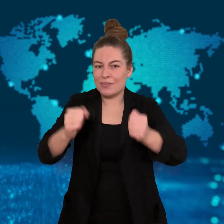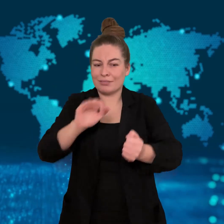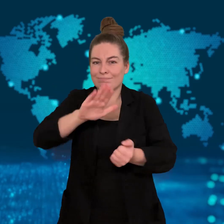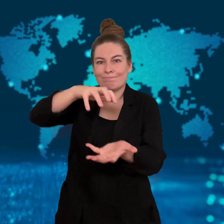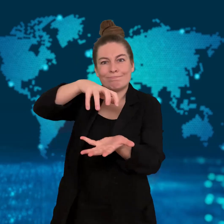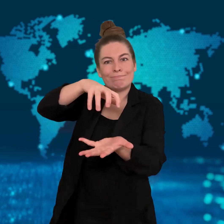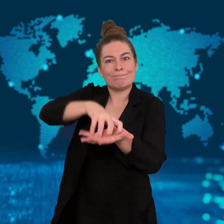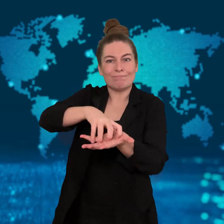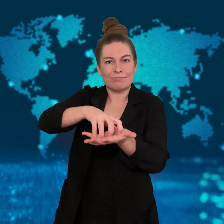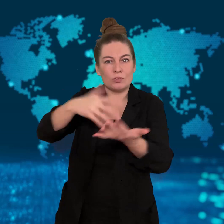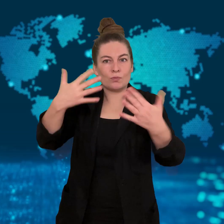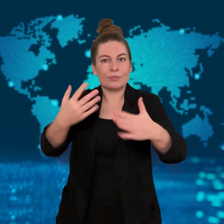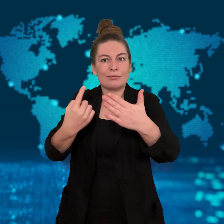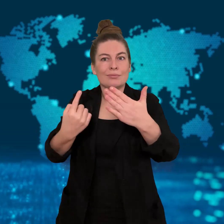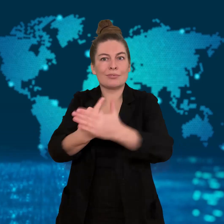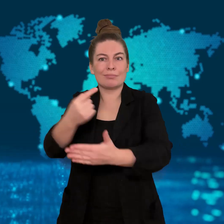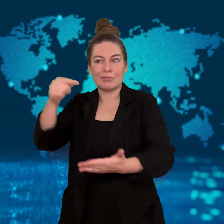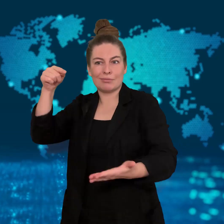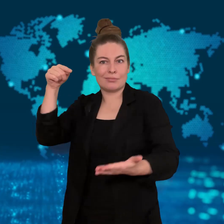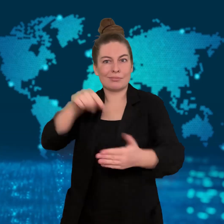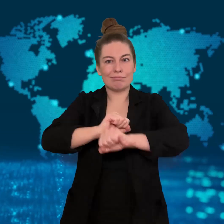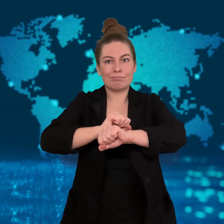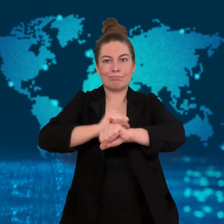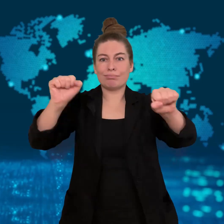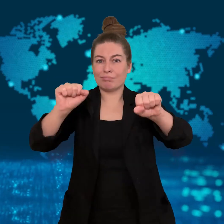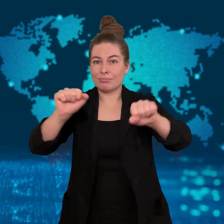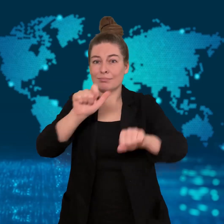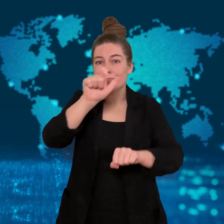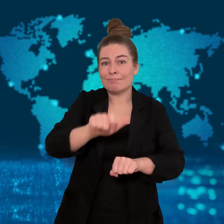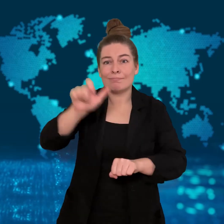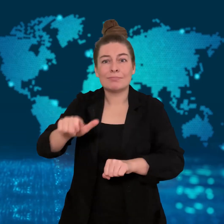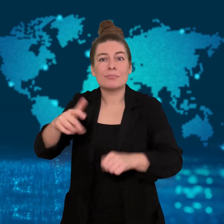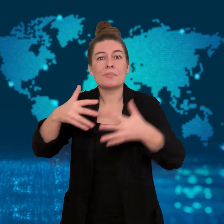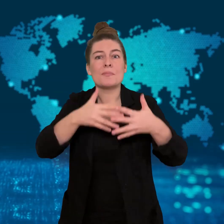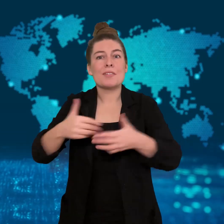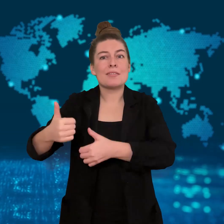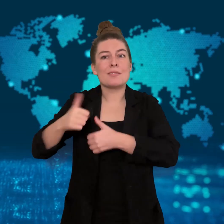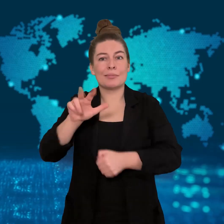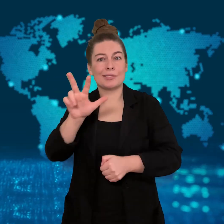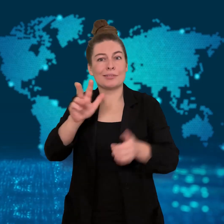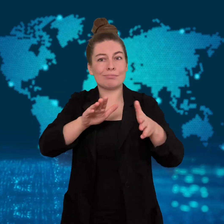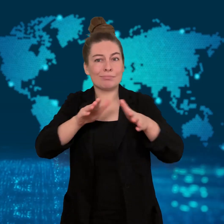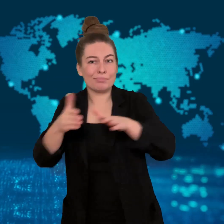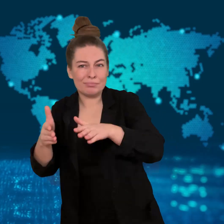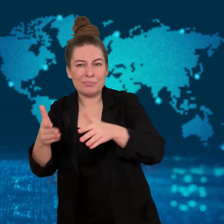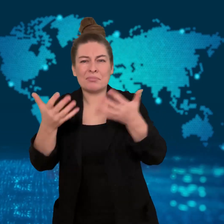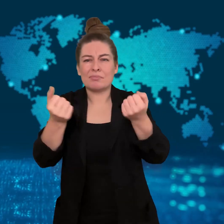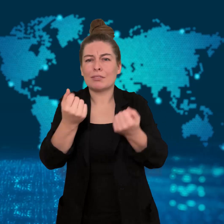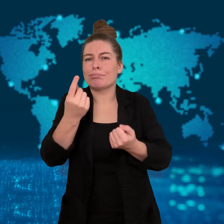and Syria following the drone strike that took place at an American base